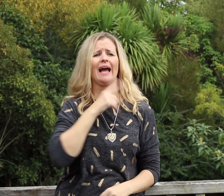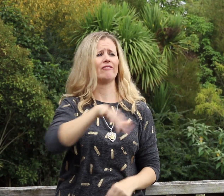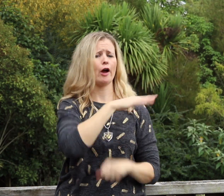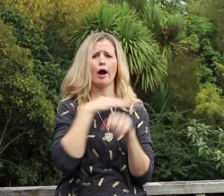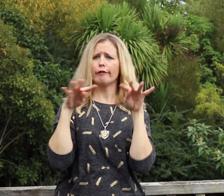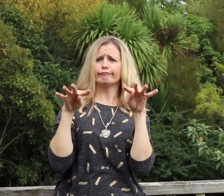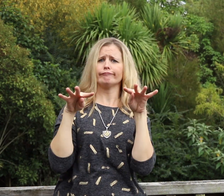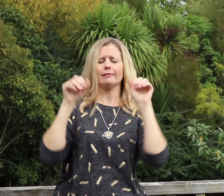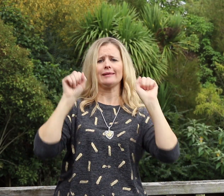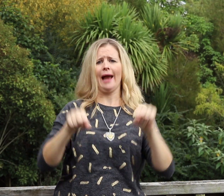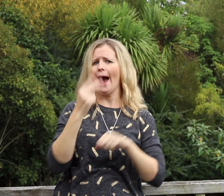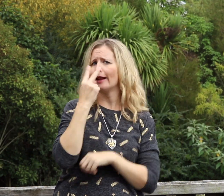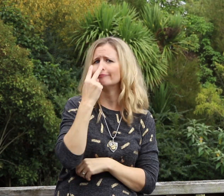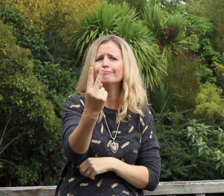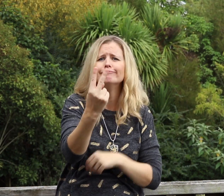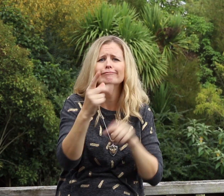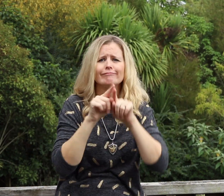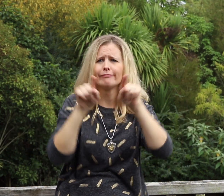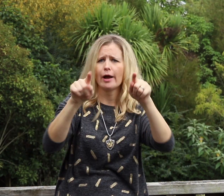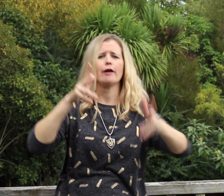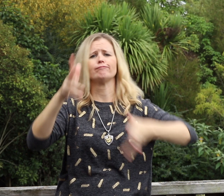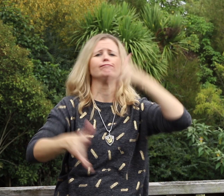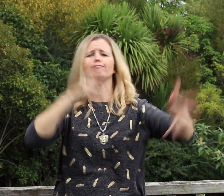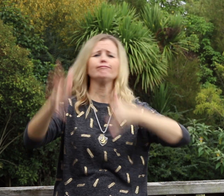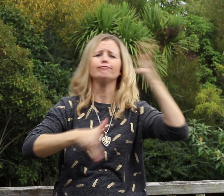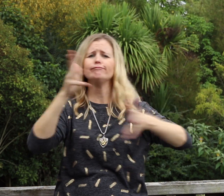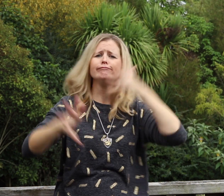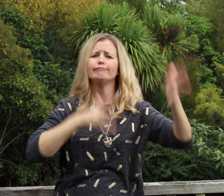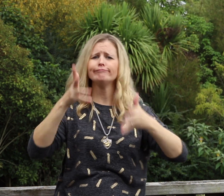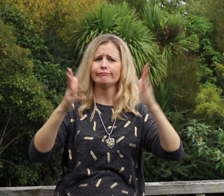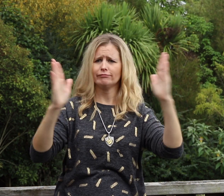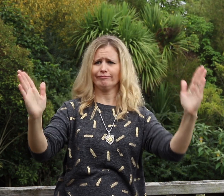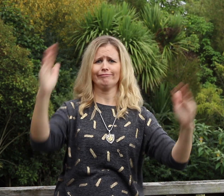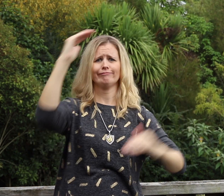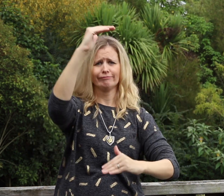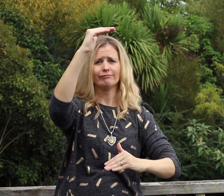so that Deaf people can watch and understand the signing.